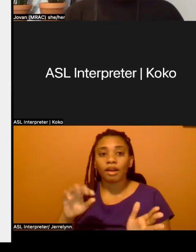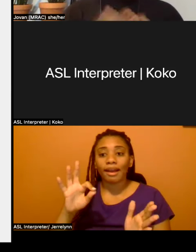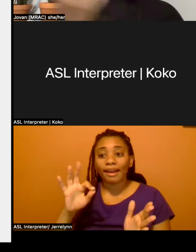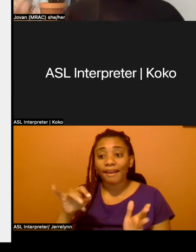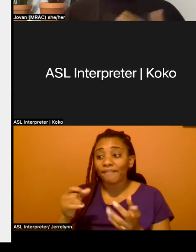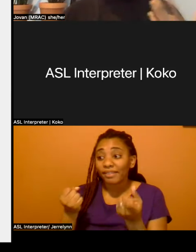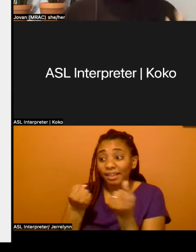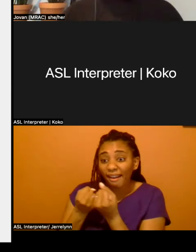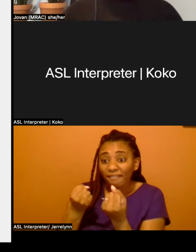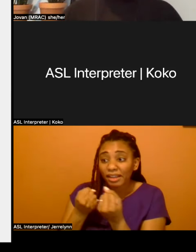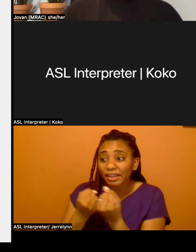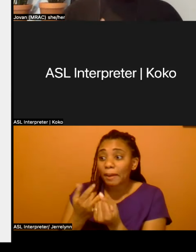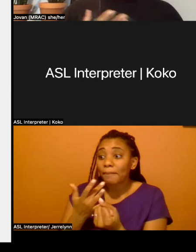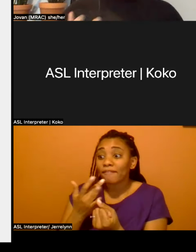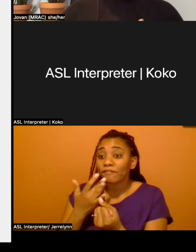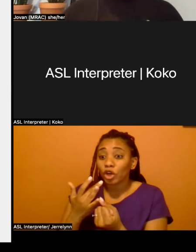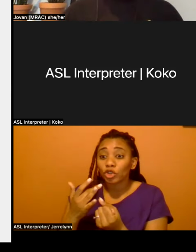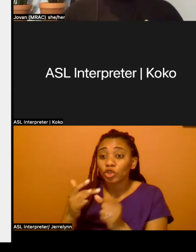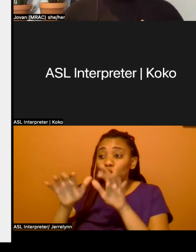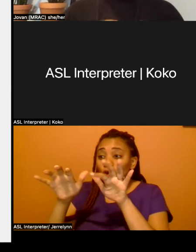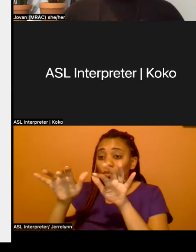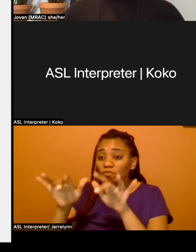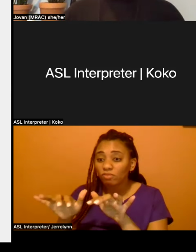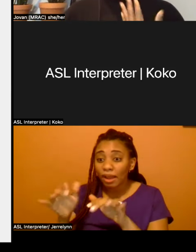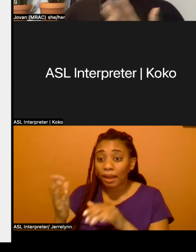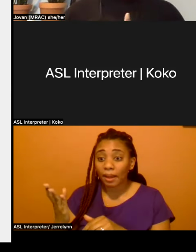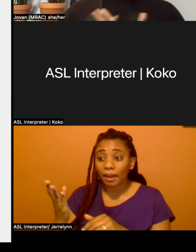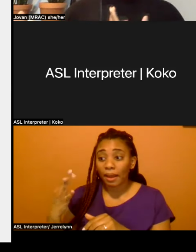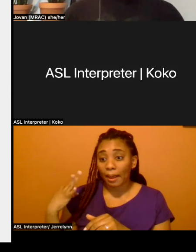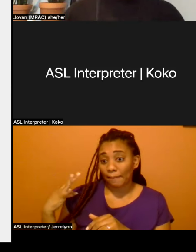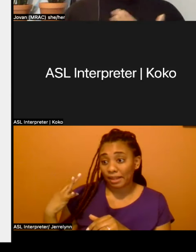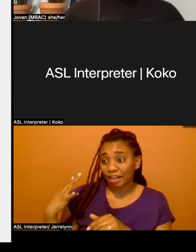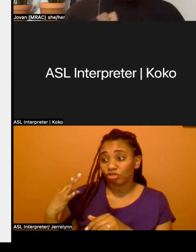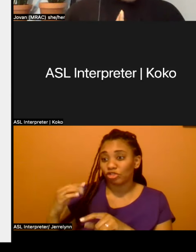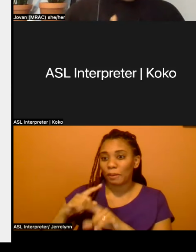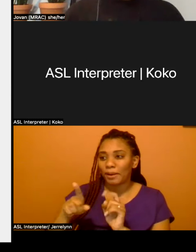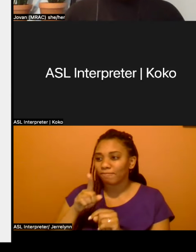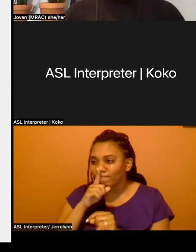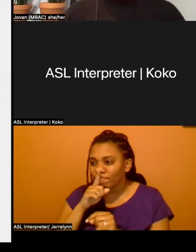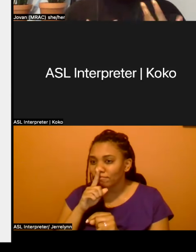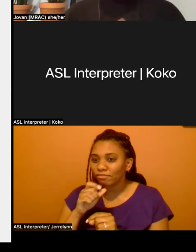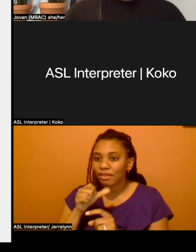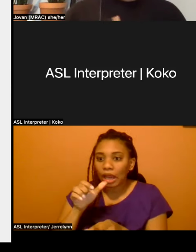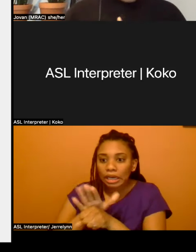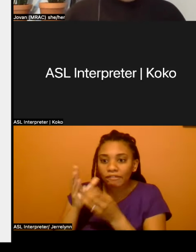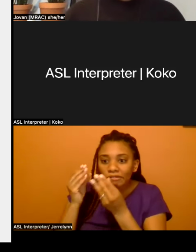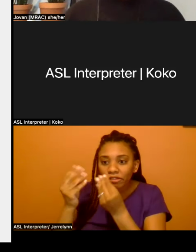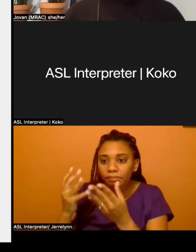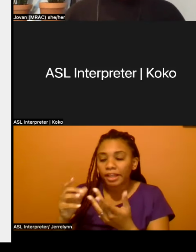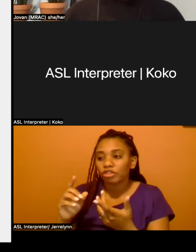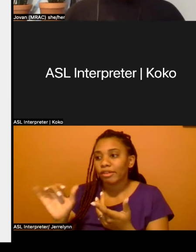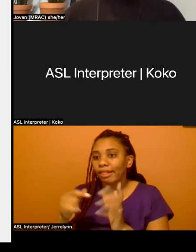but maybe they don't have all of the artists particulars, address, racial identity, et cetera,